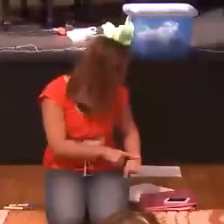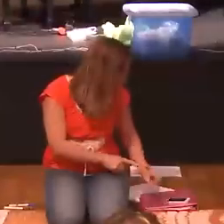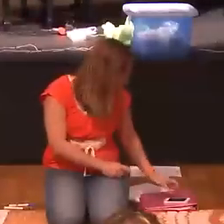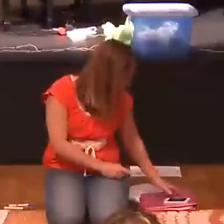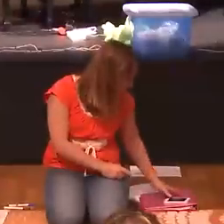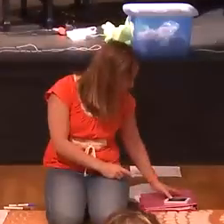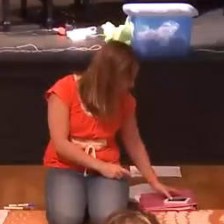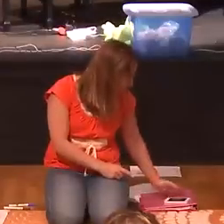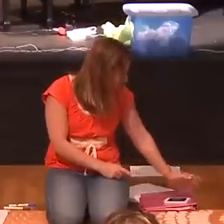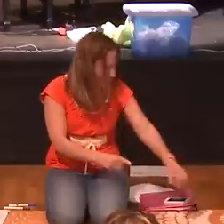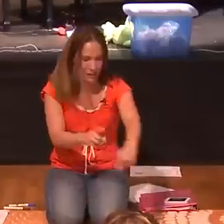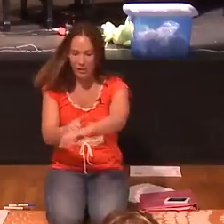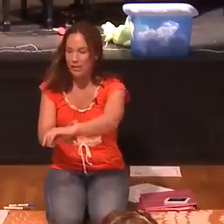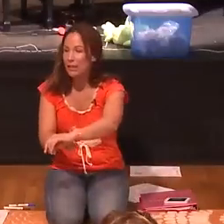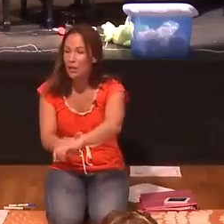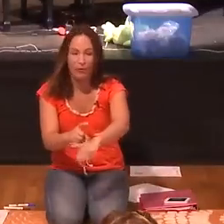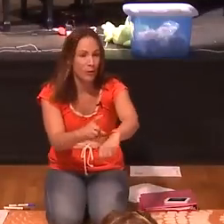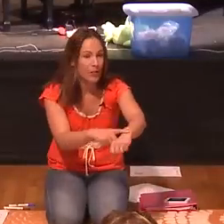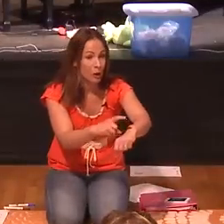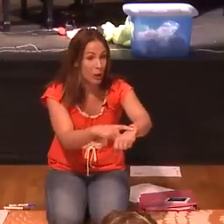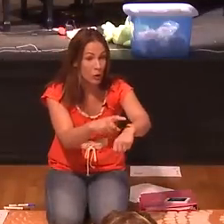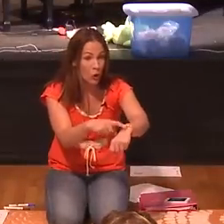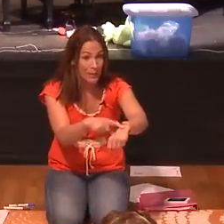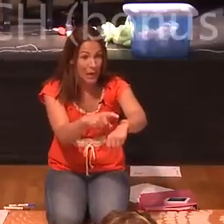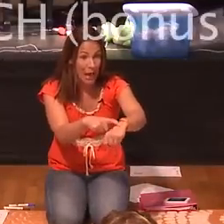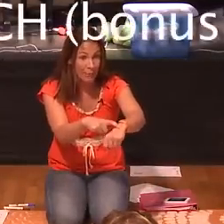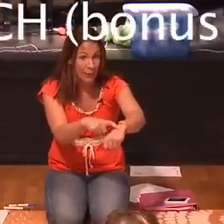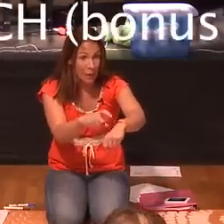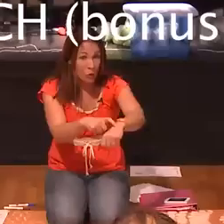Now I have a watch on so that's a little confusing, but can you show me TIME?